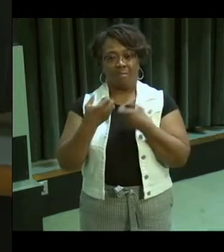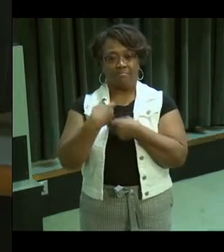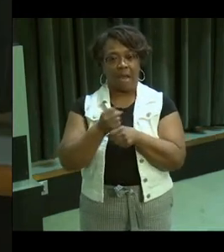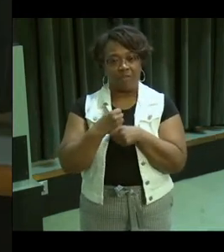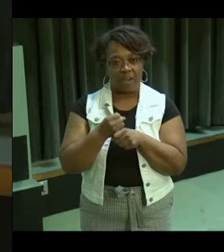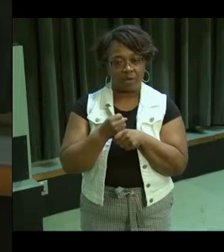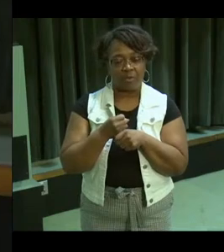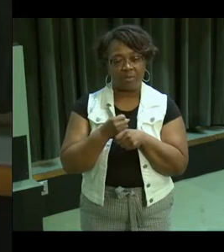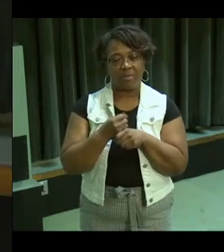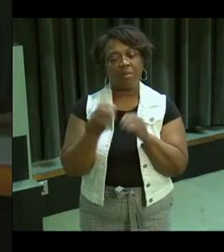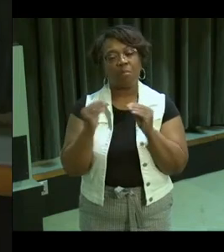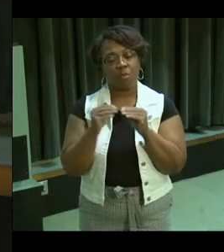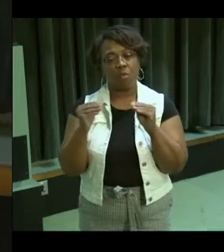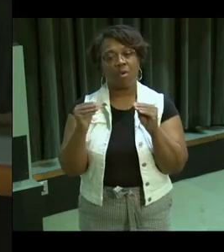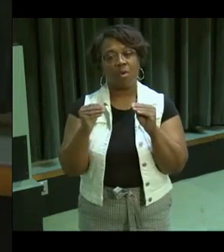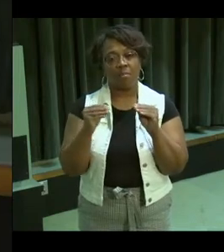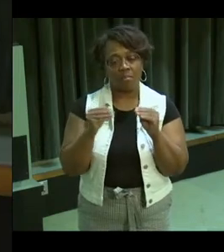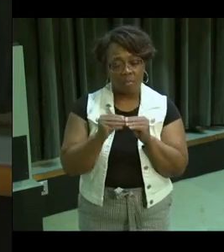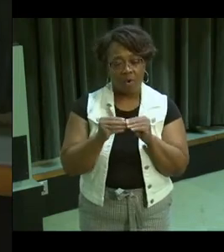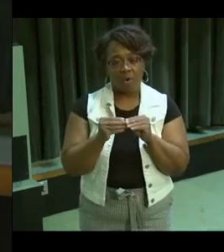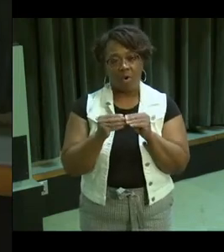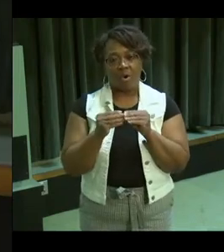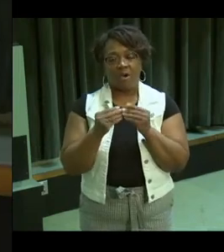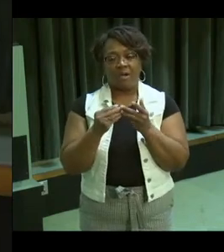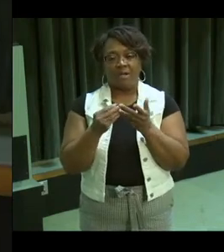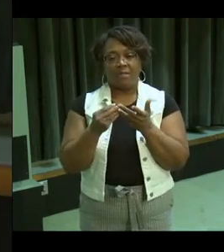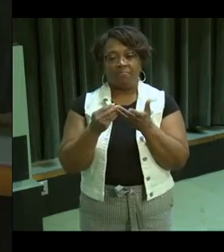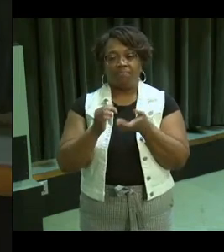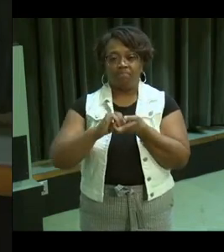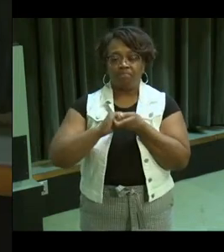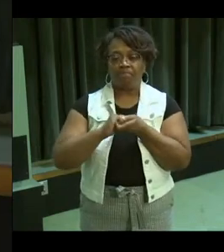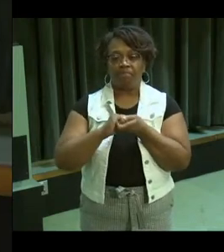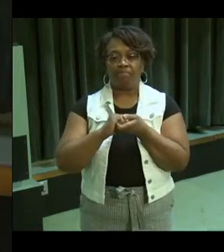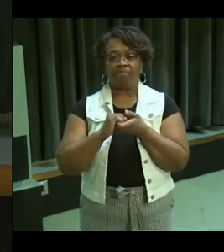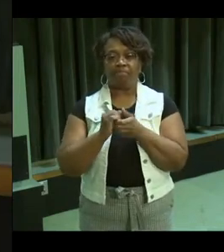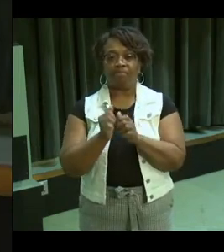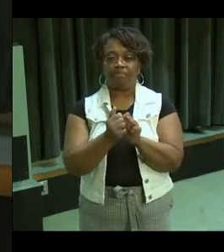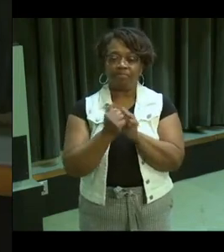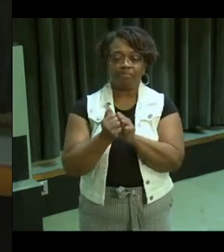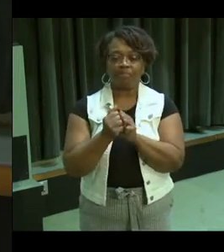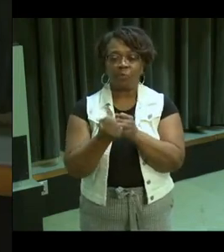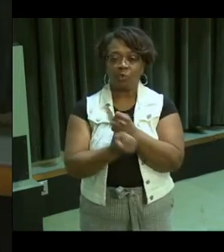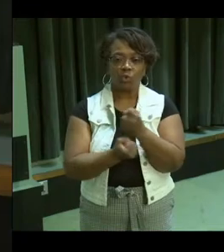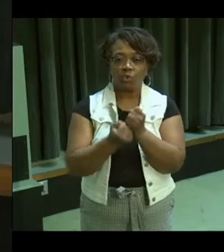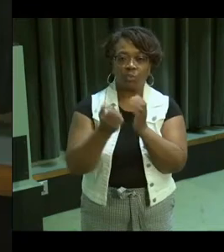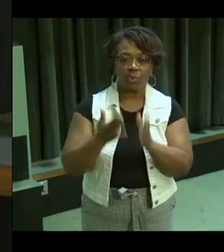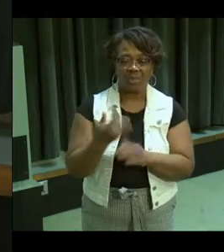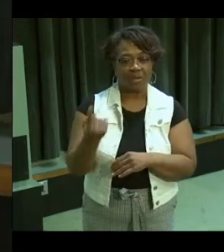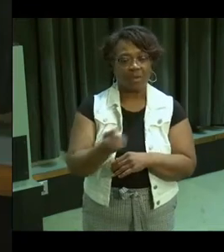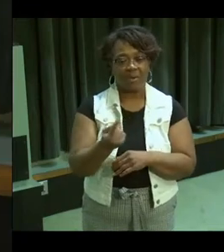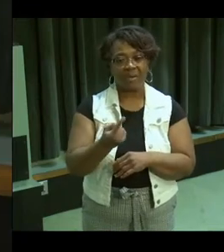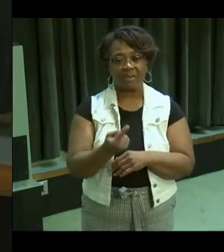and more allies all the time.